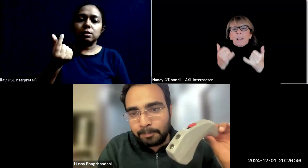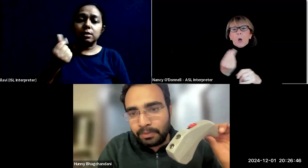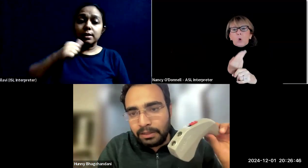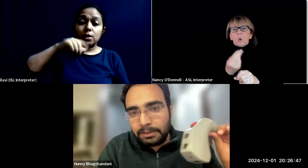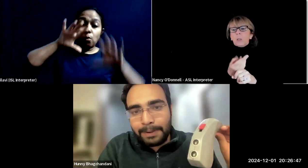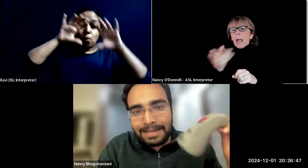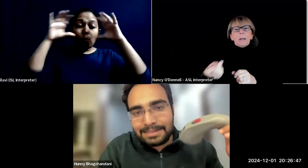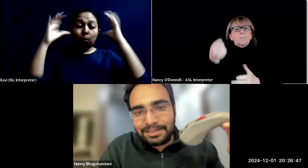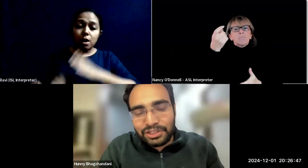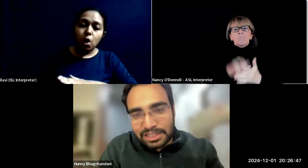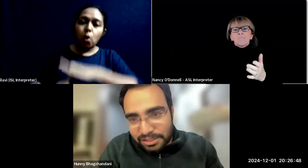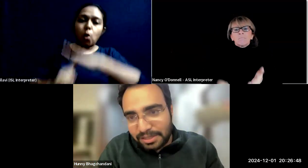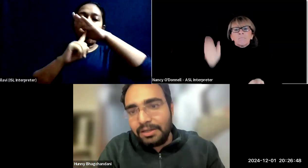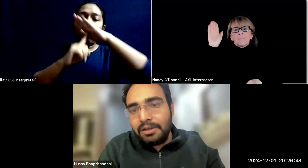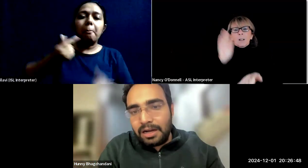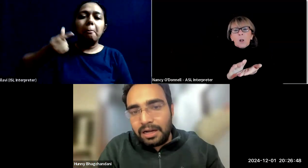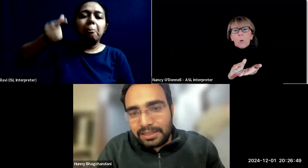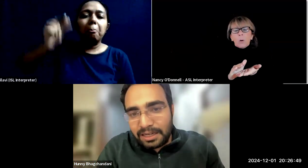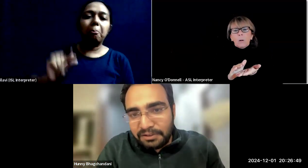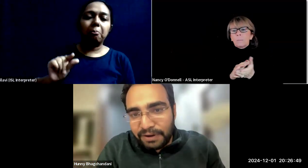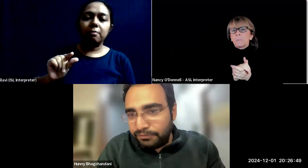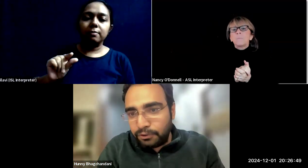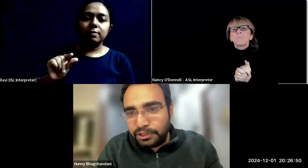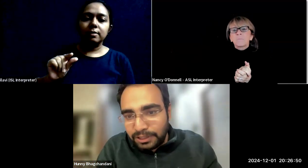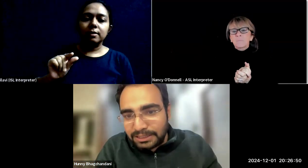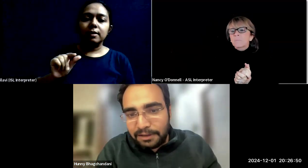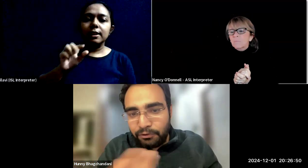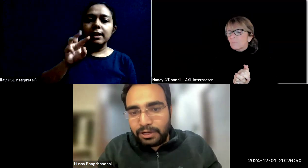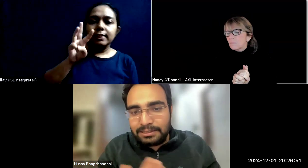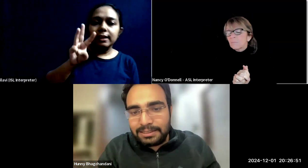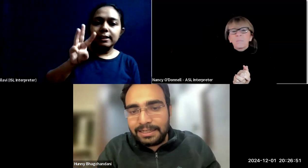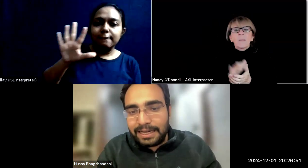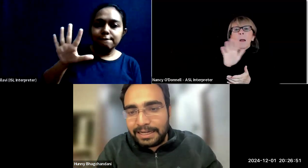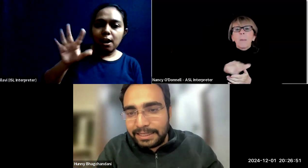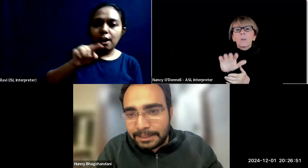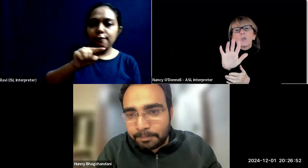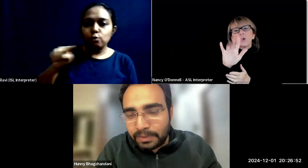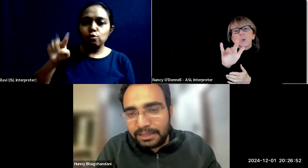The price is just $35 to 40 dollars. If you consider in india